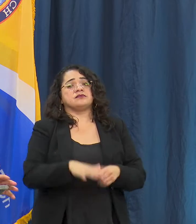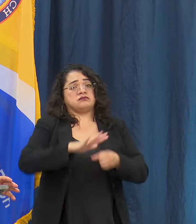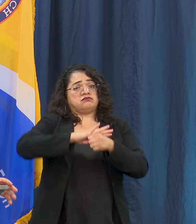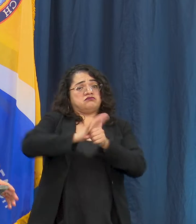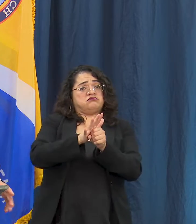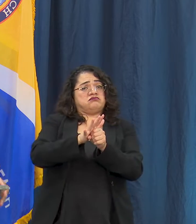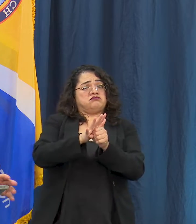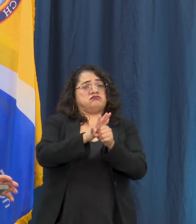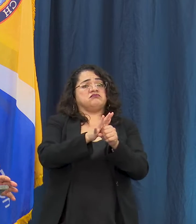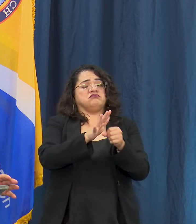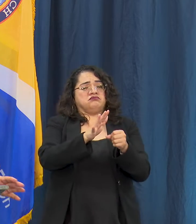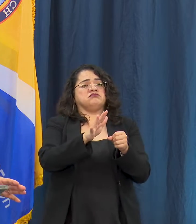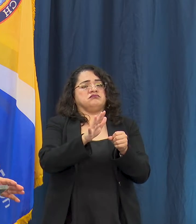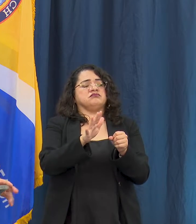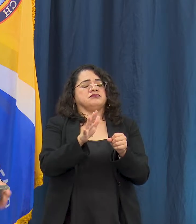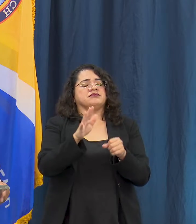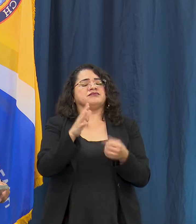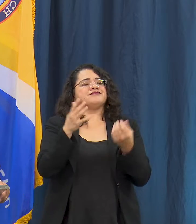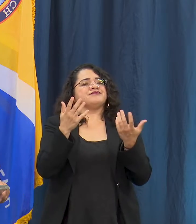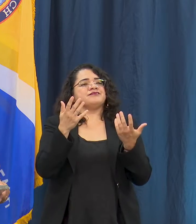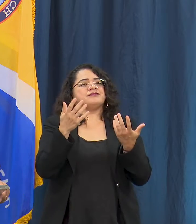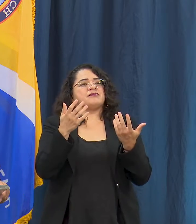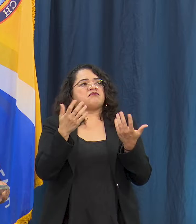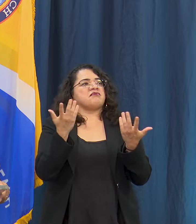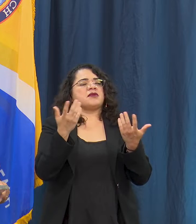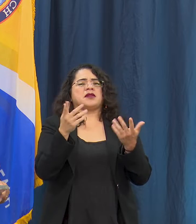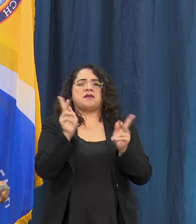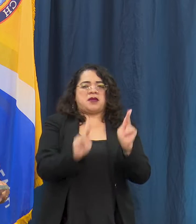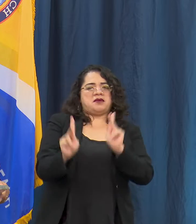that some people don't want to hear about COVID-19 and they want all of our